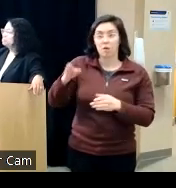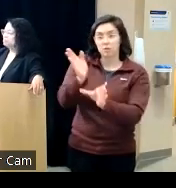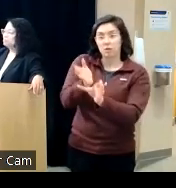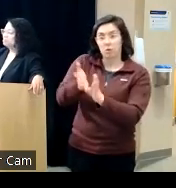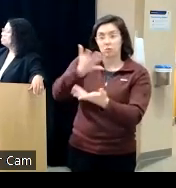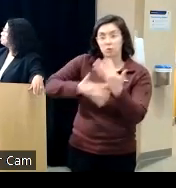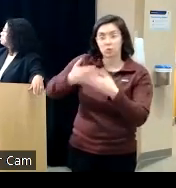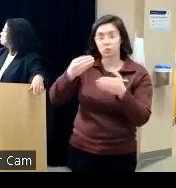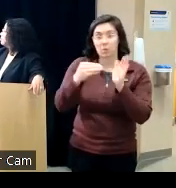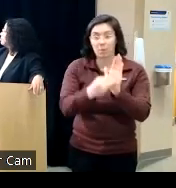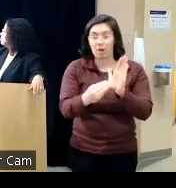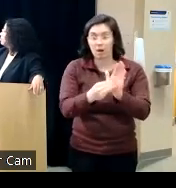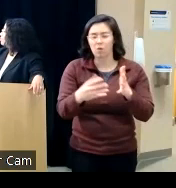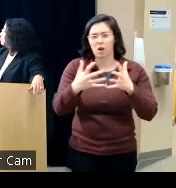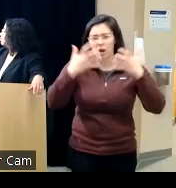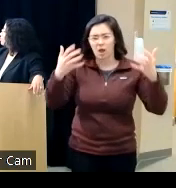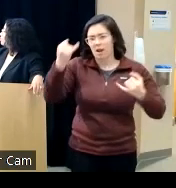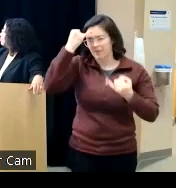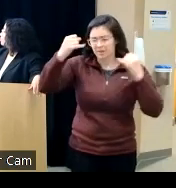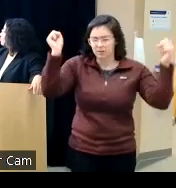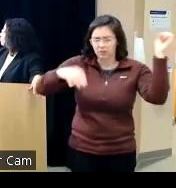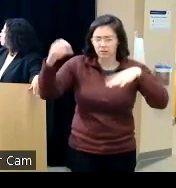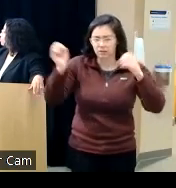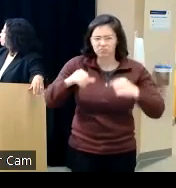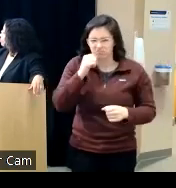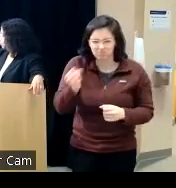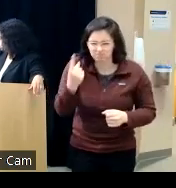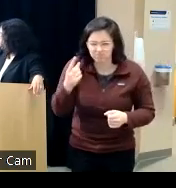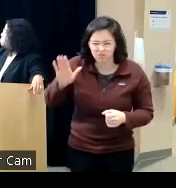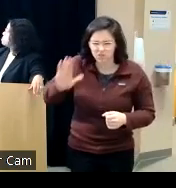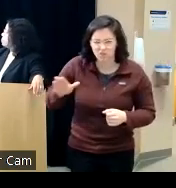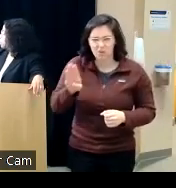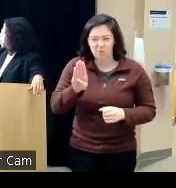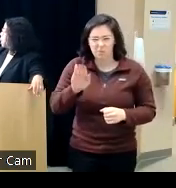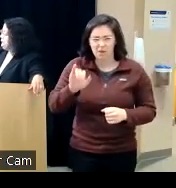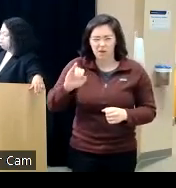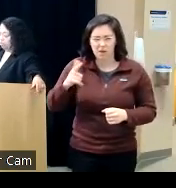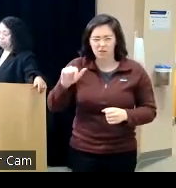all sorts of credence the idea that we can't understand as individual by their biology or